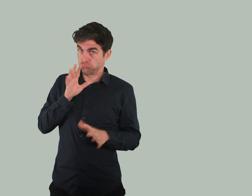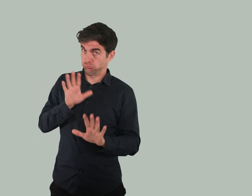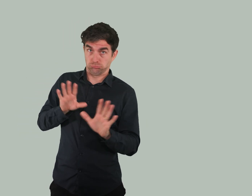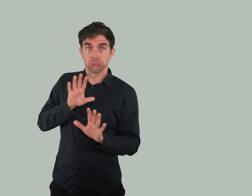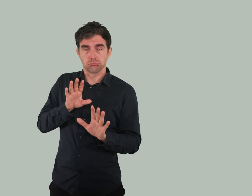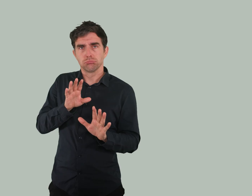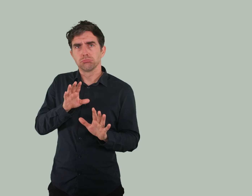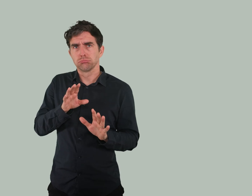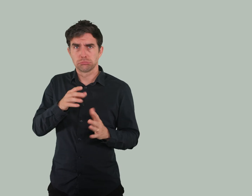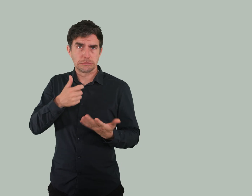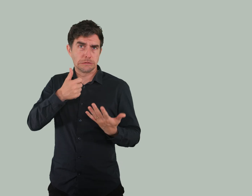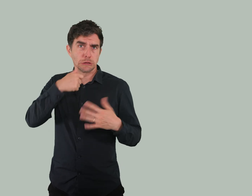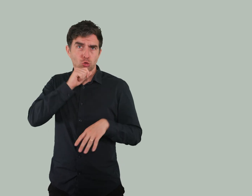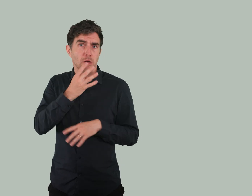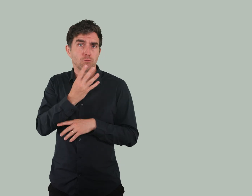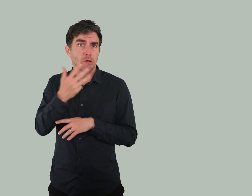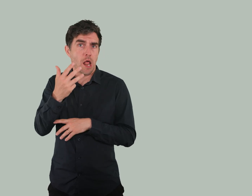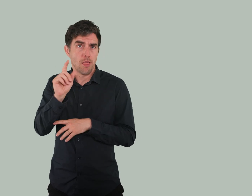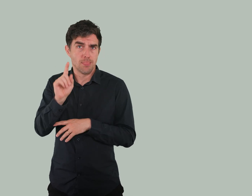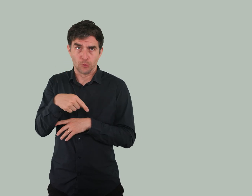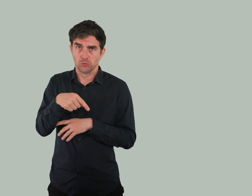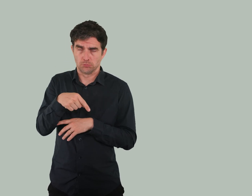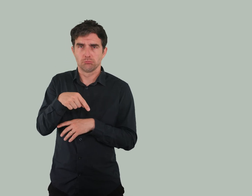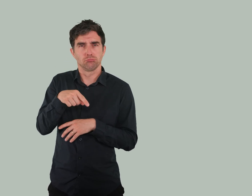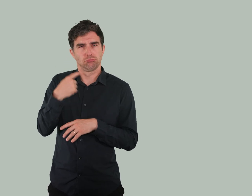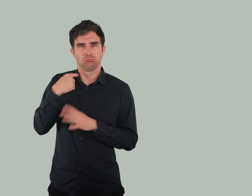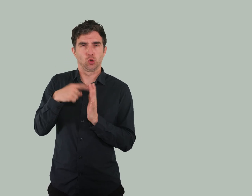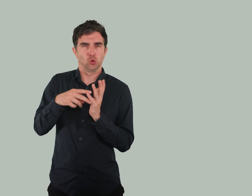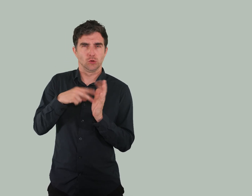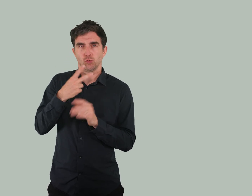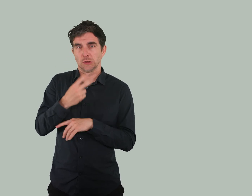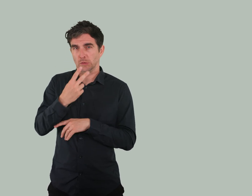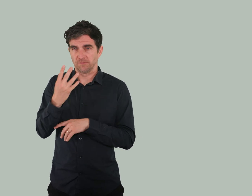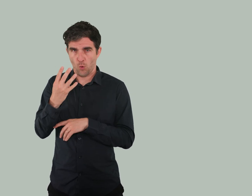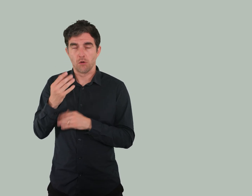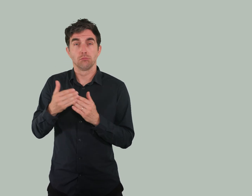Current figures show that net migration fell from 649,000 in year ending June 2024